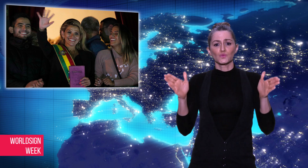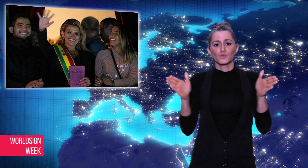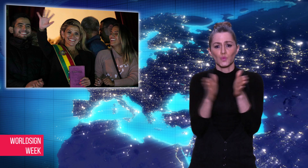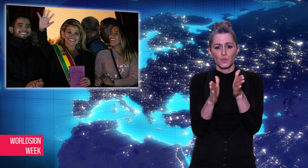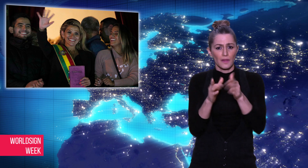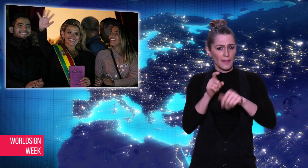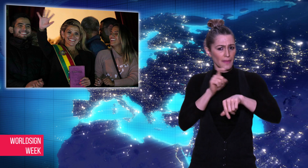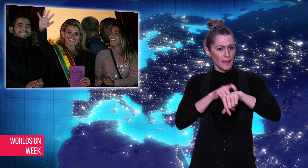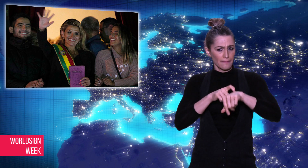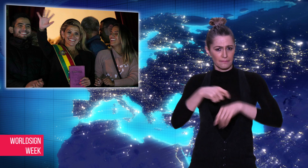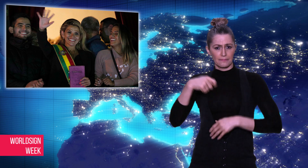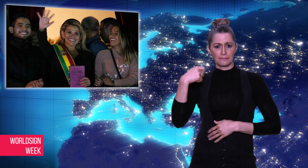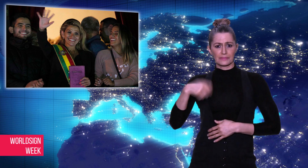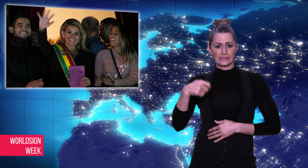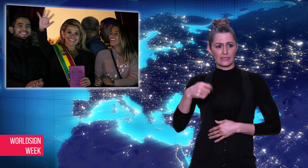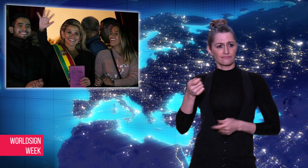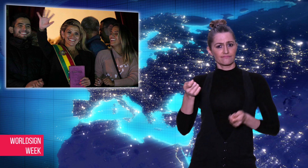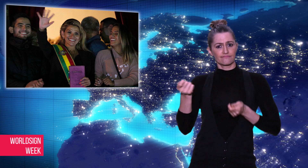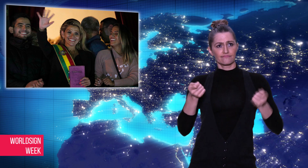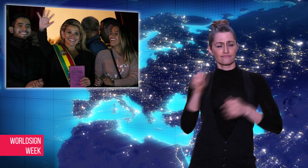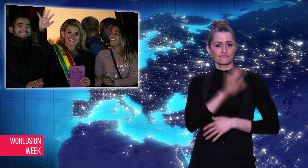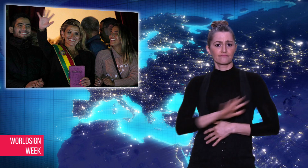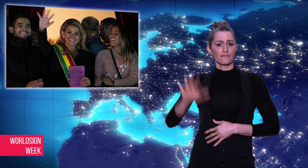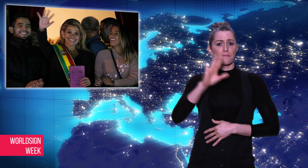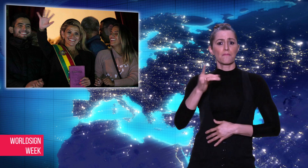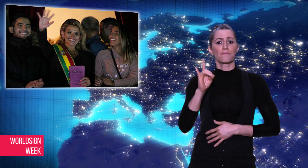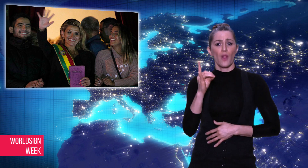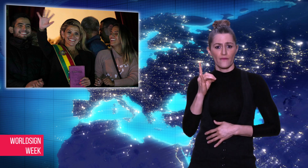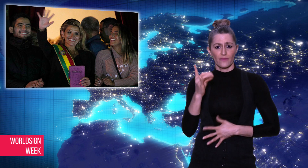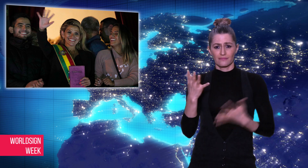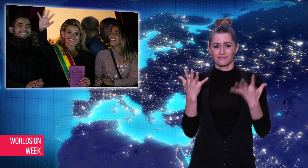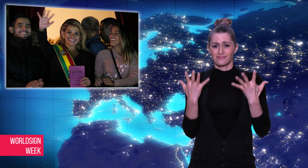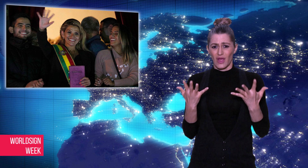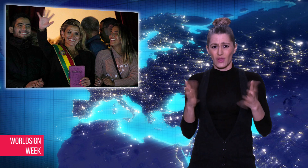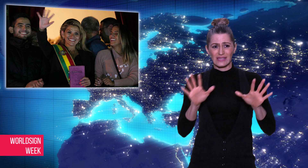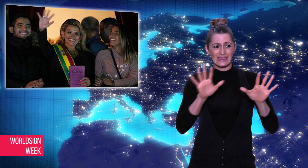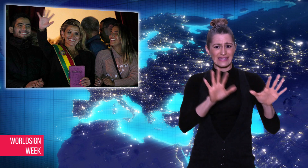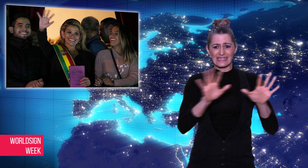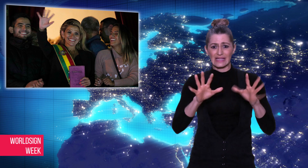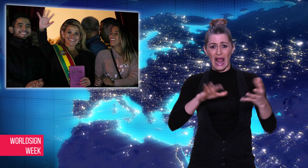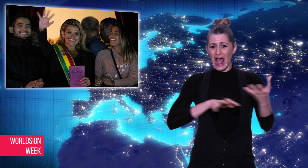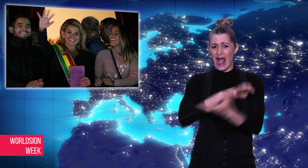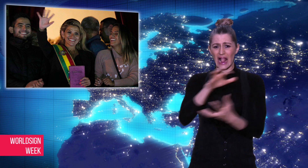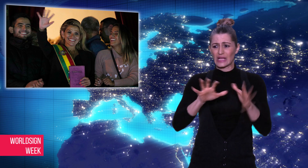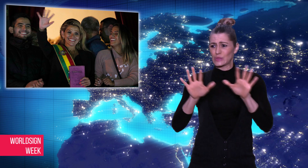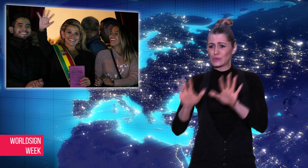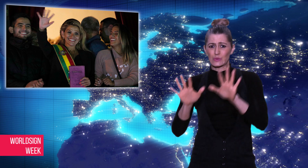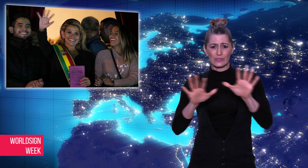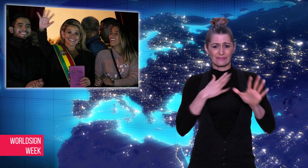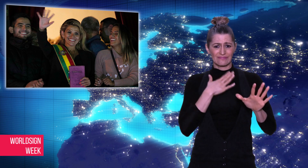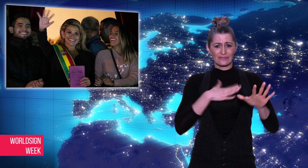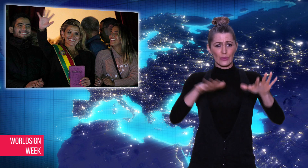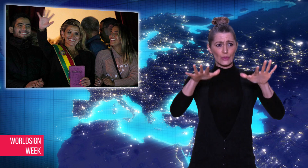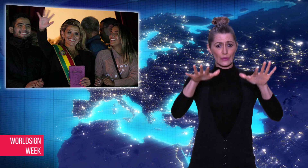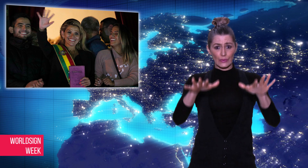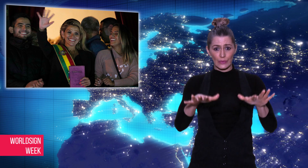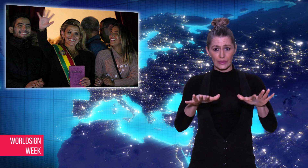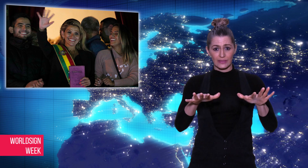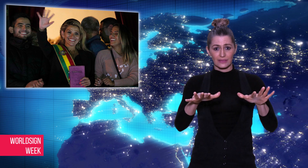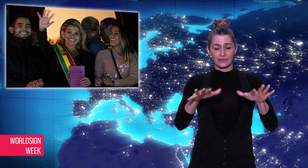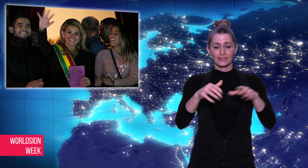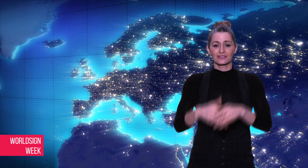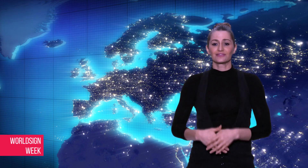Bolivia and is trying to restore order.